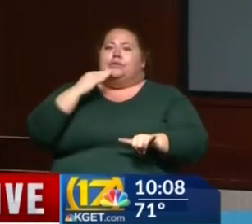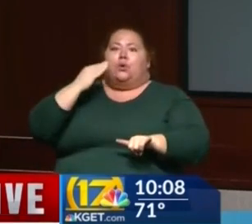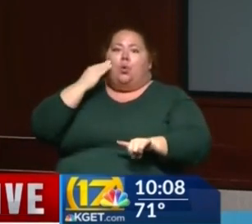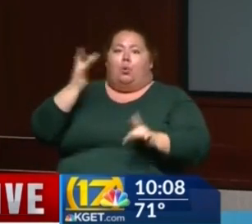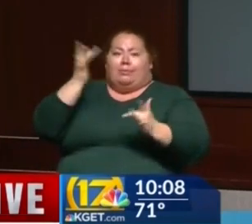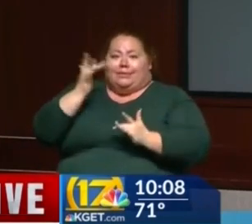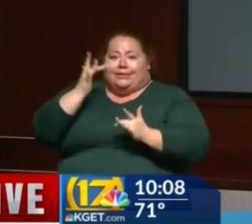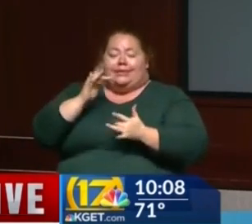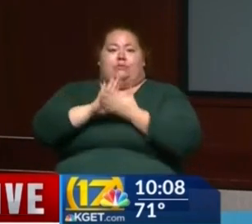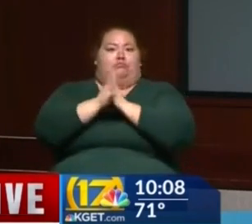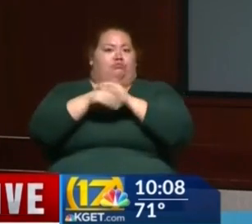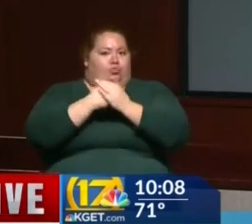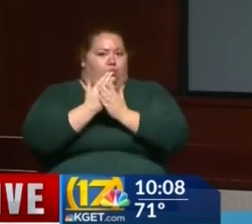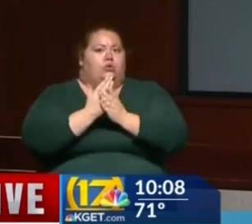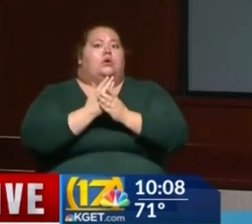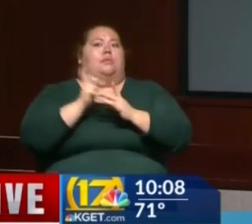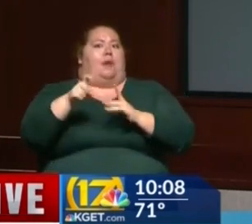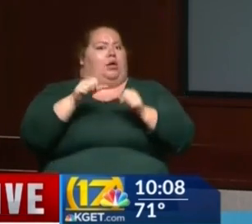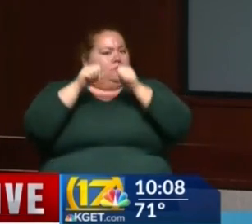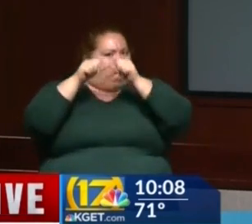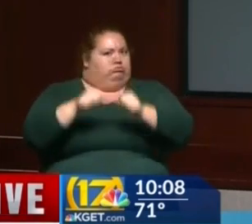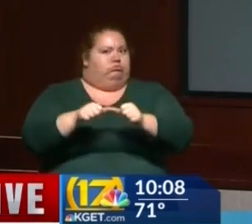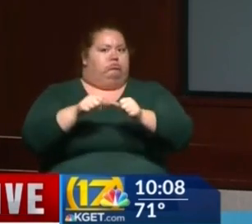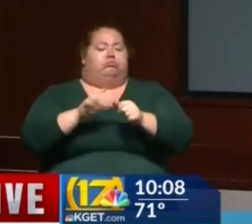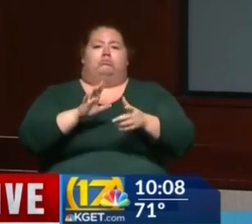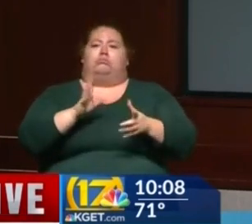DILIGENT TO HAVE THE COVERT MITIGATION STRATEGIES STAY HOME